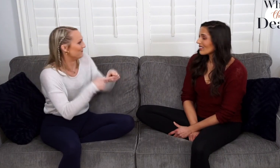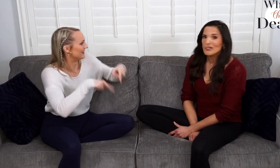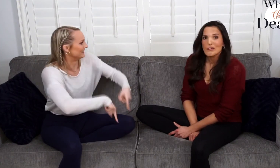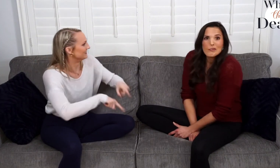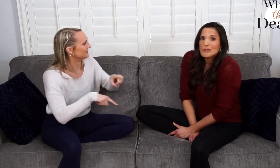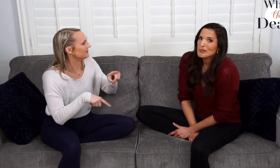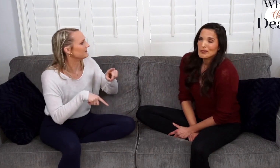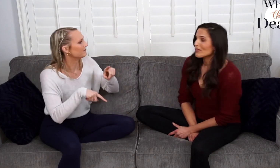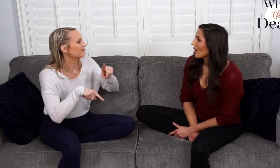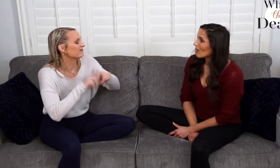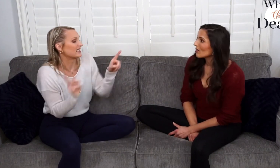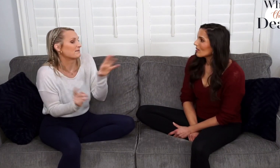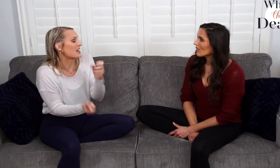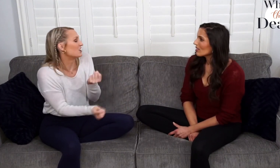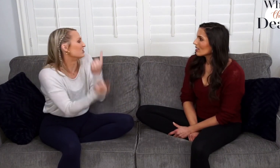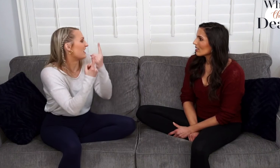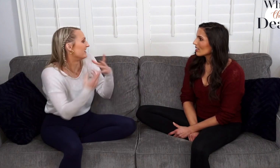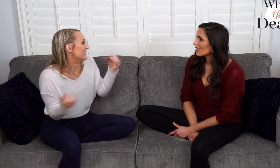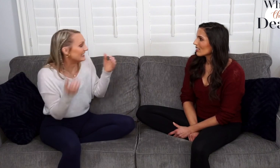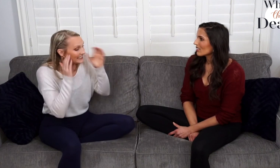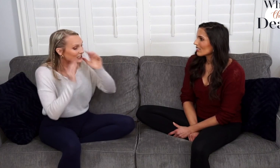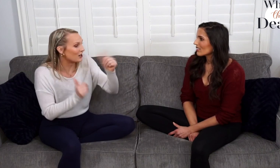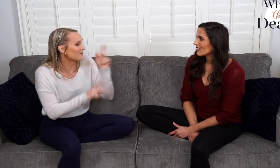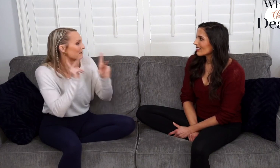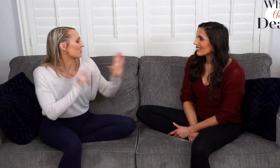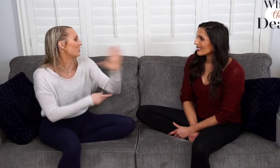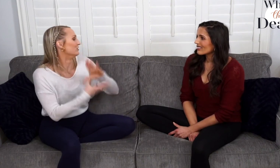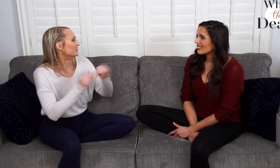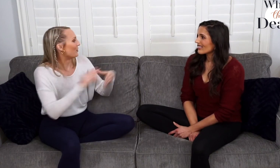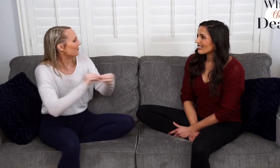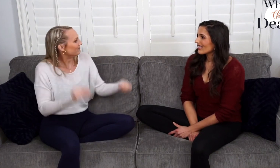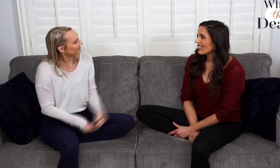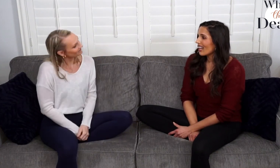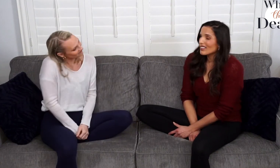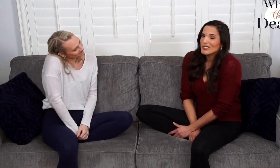to this except for being understanding and listening to other people and their stories.